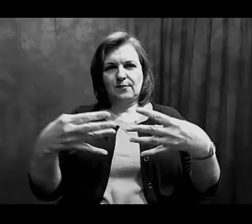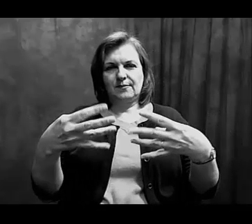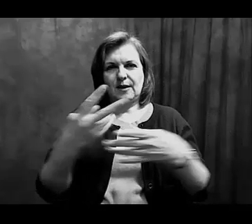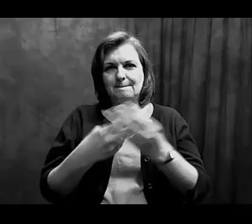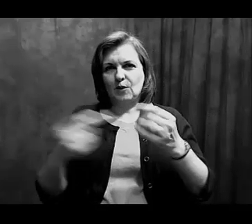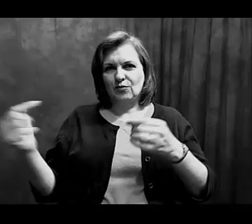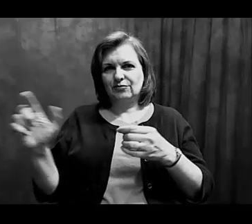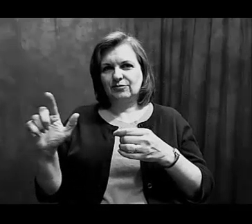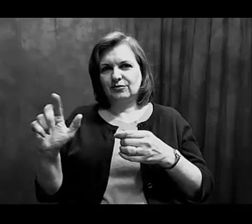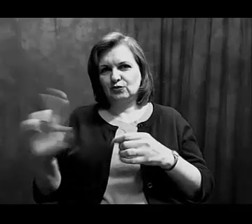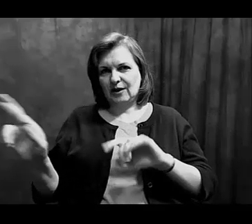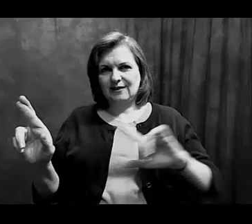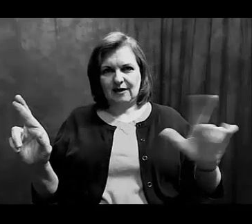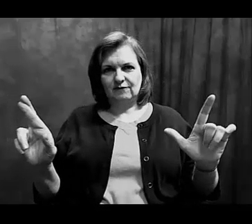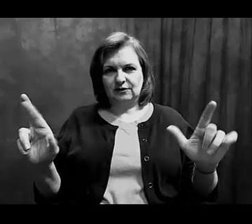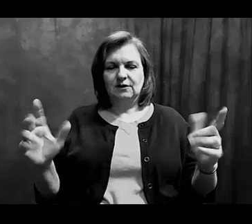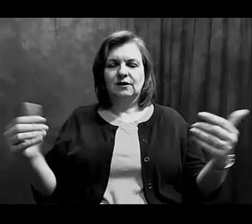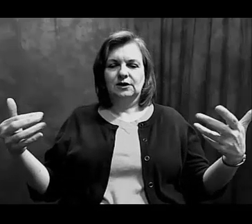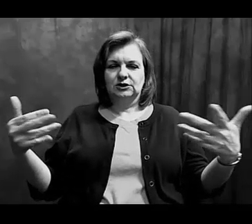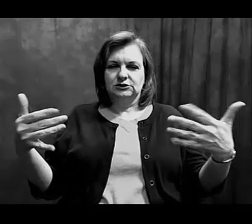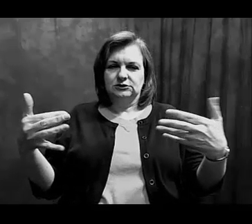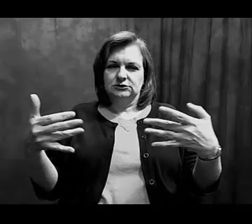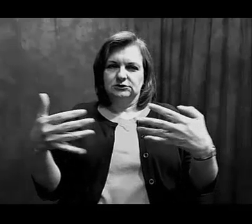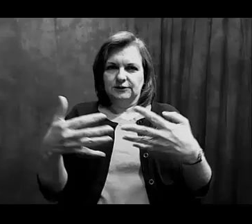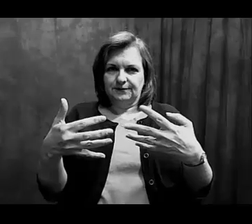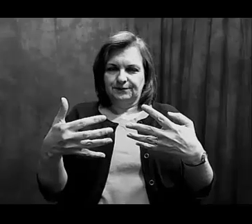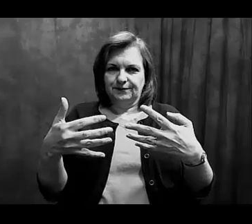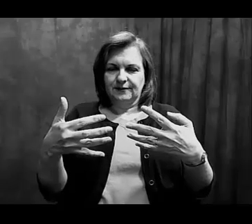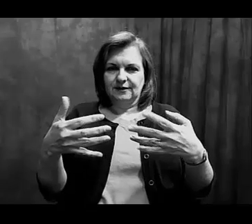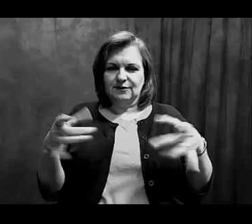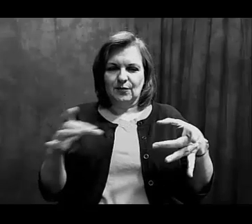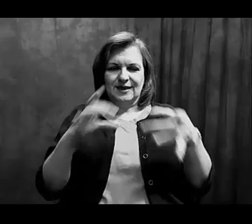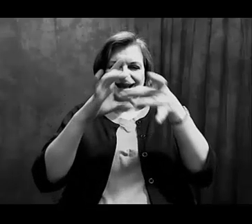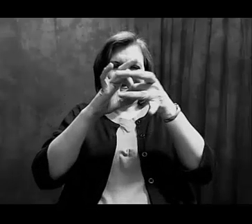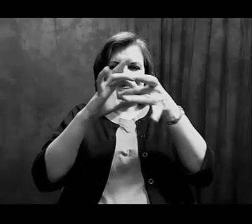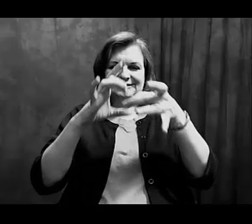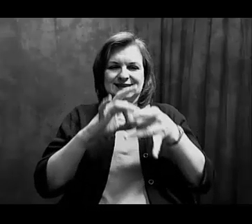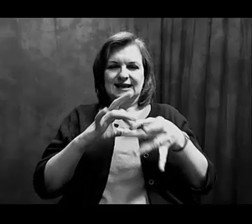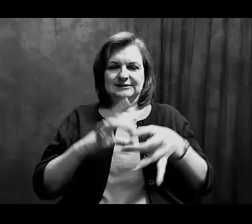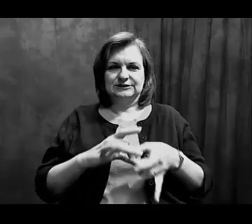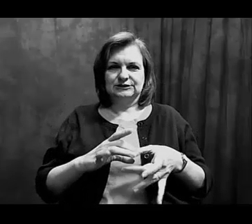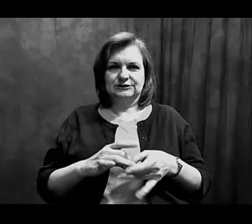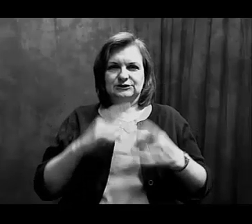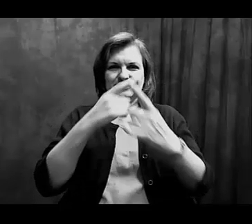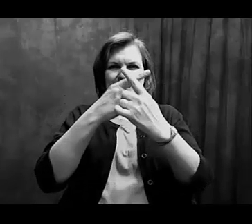and the idea is we want and now attach to separate